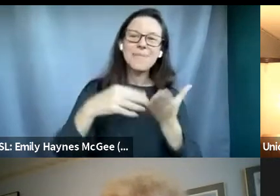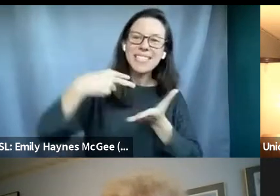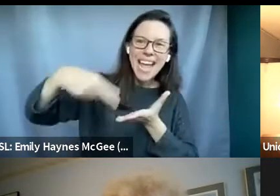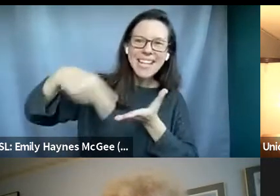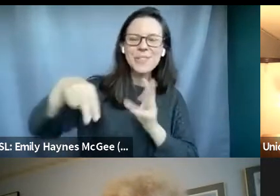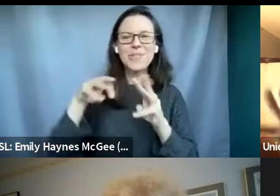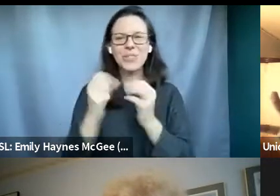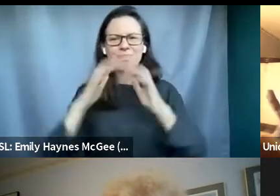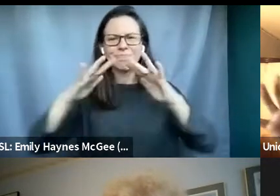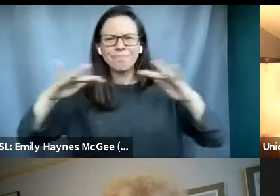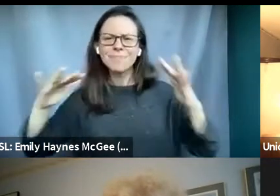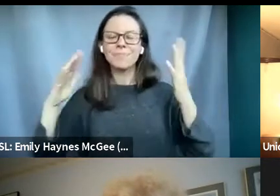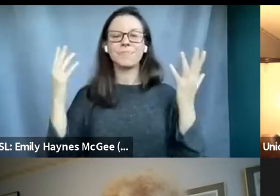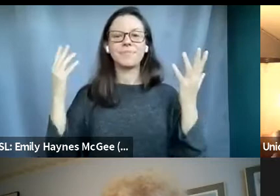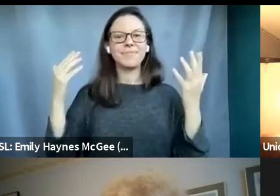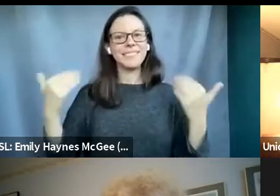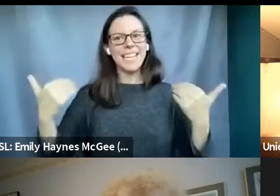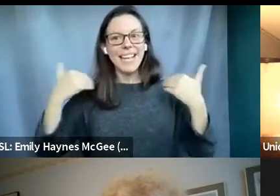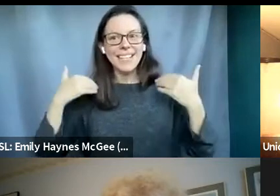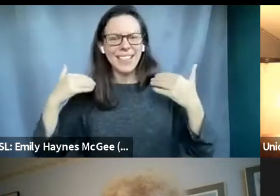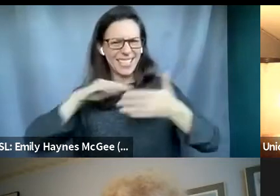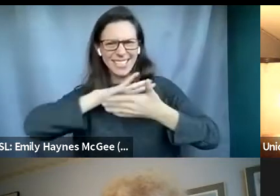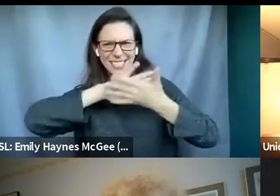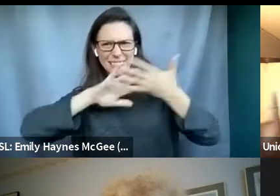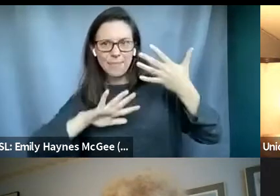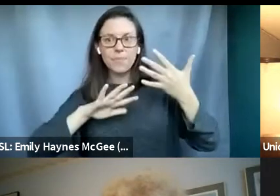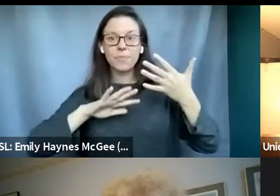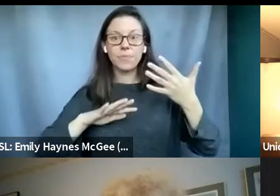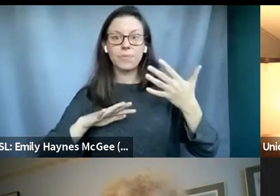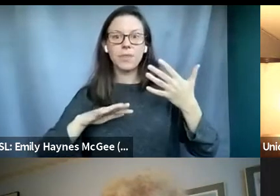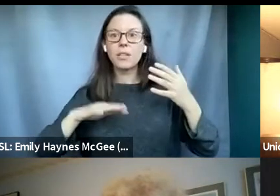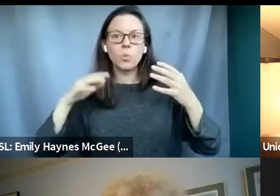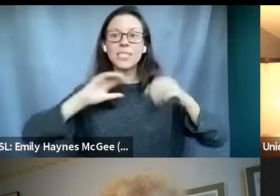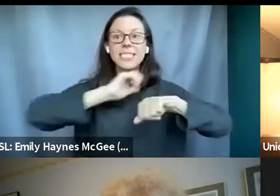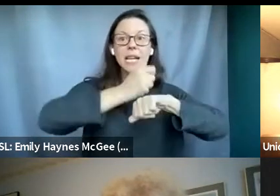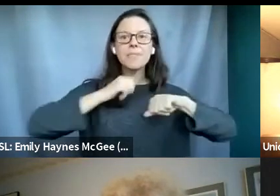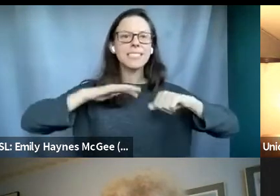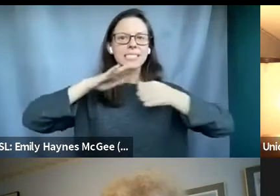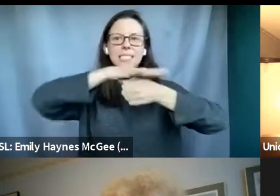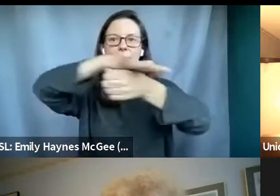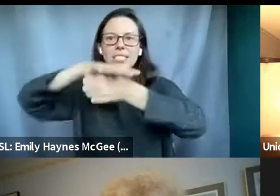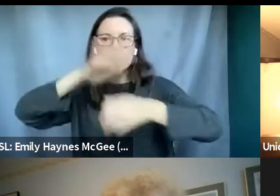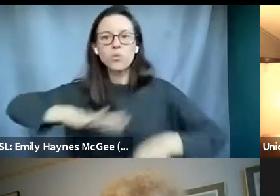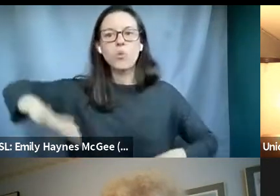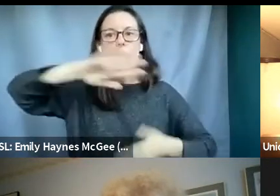workshops, and let's have them in spaces throughout the community and let's have the minor wellness